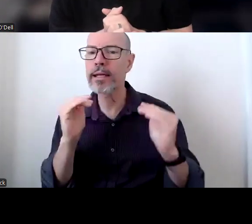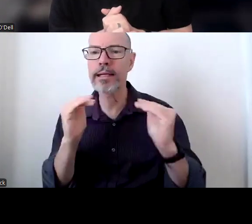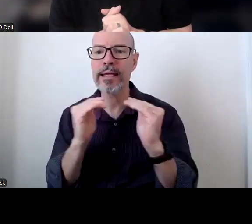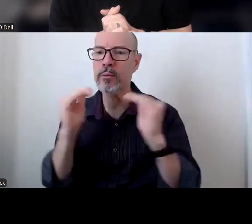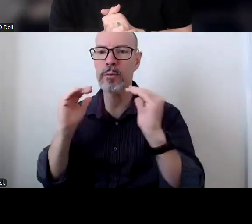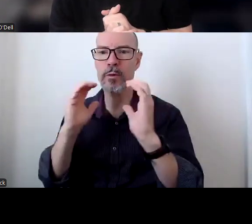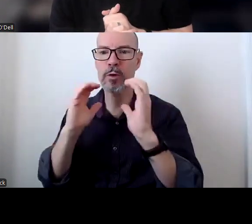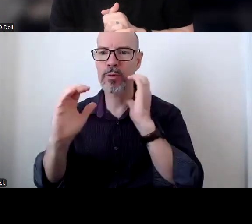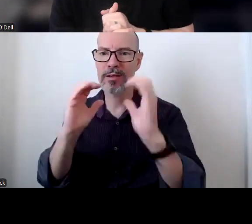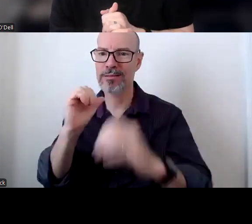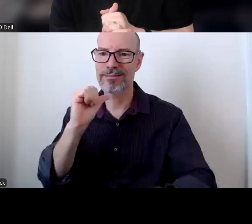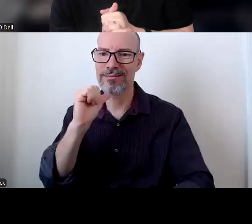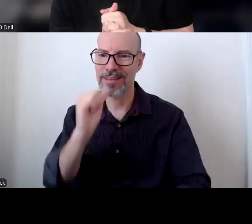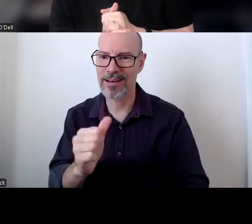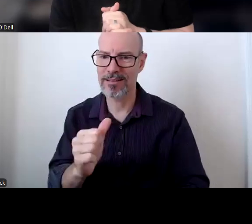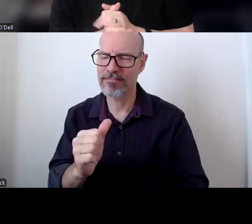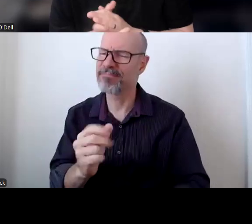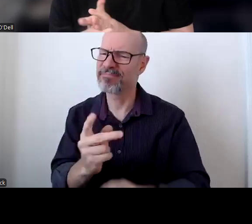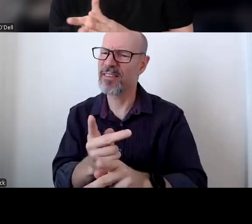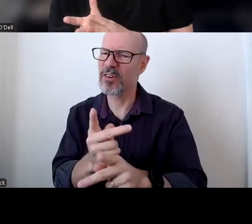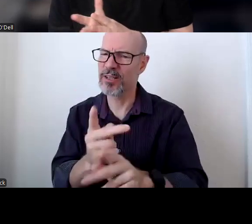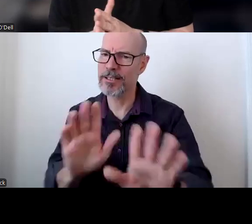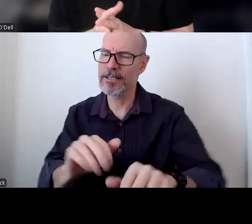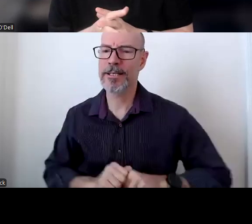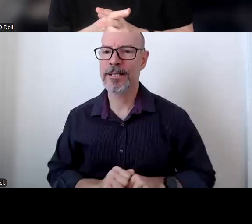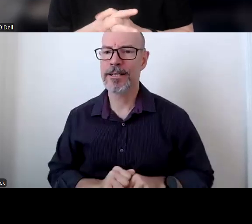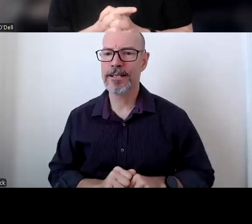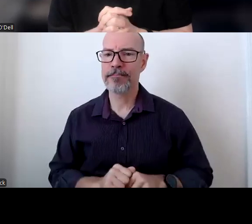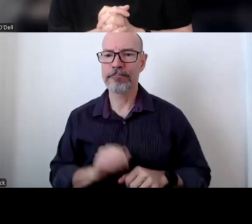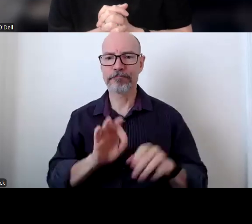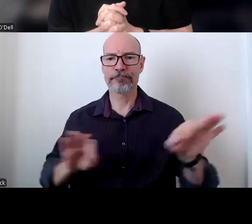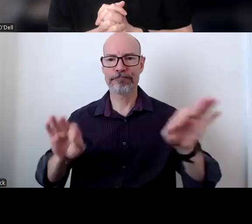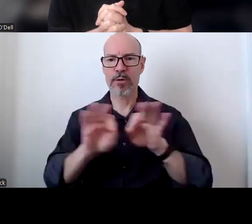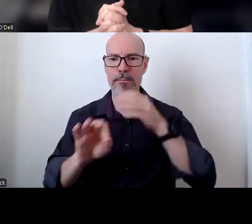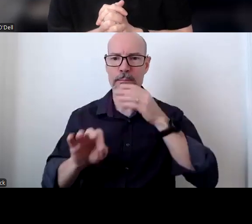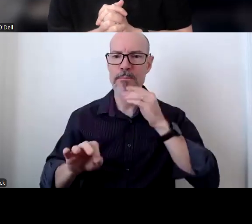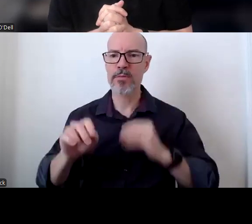That is something you really want to be careful of. You will have to make sure that